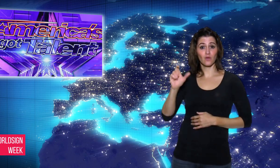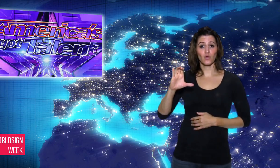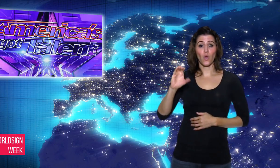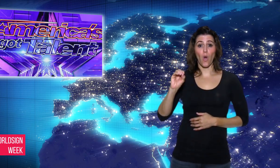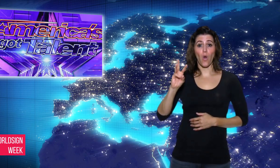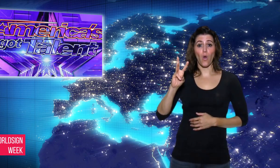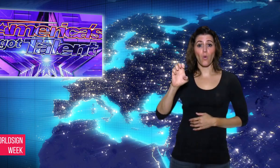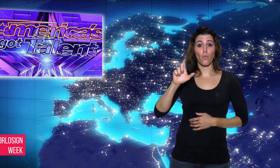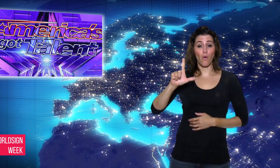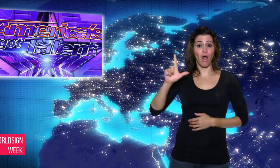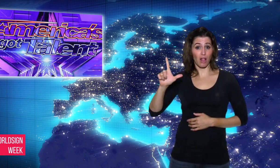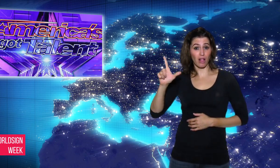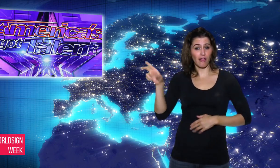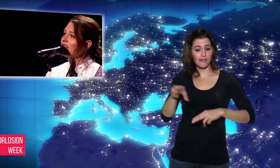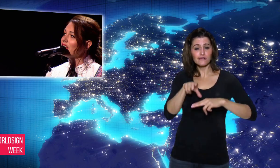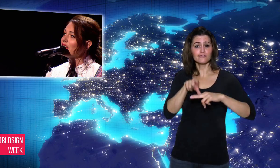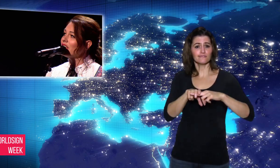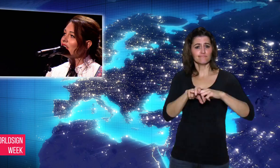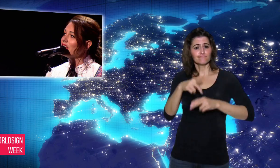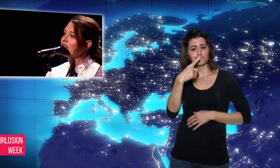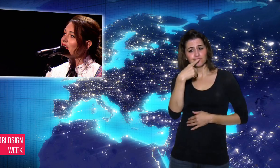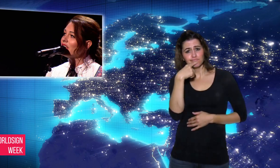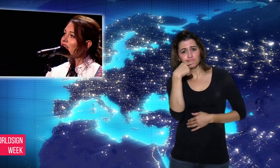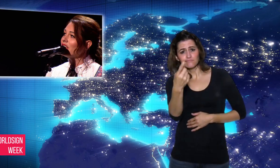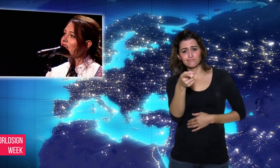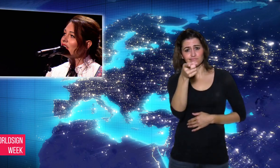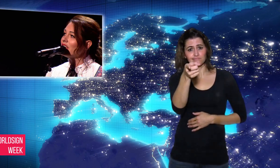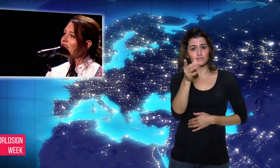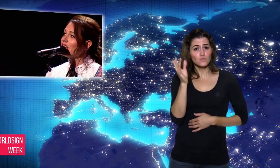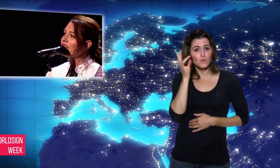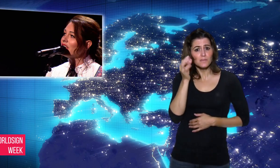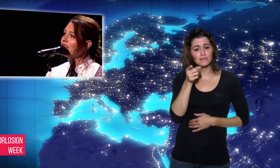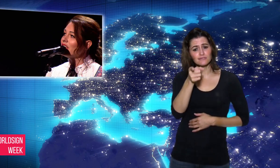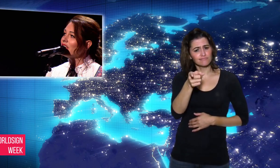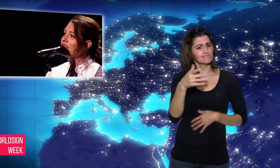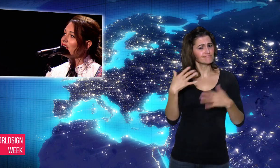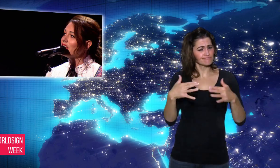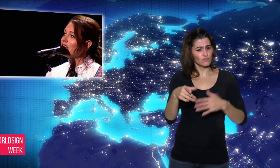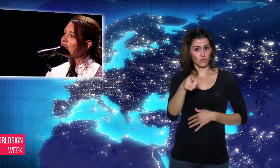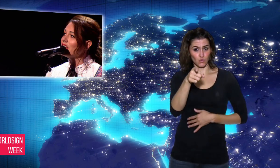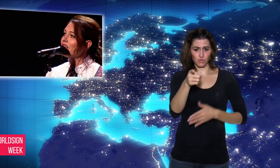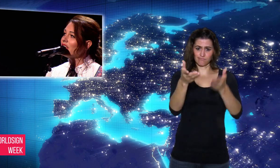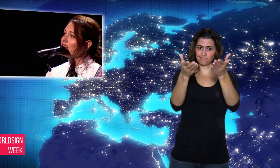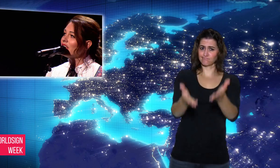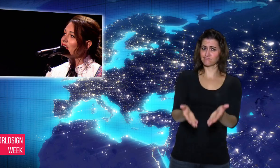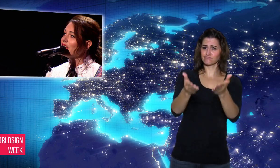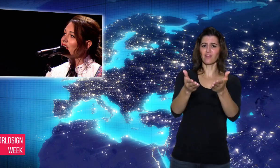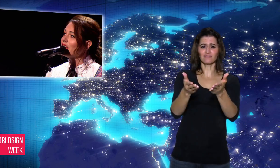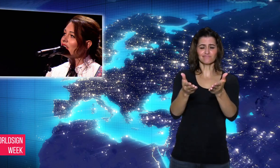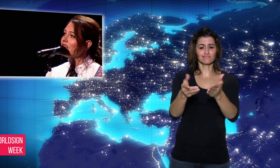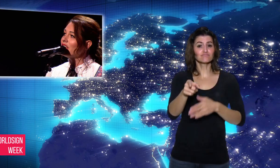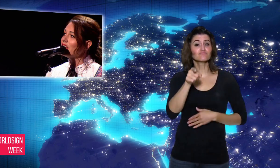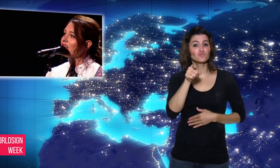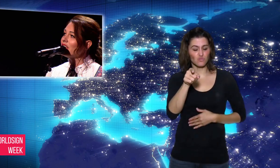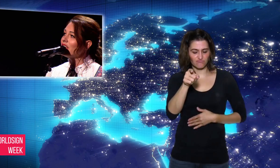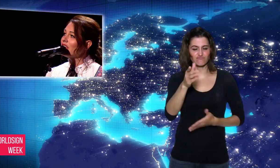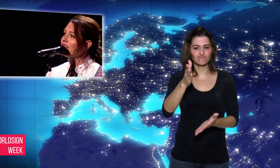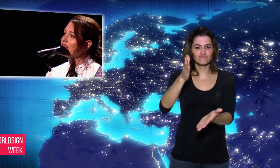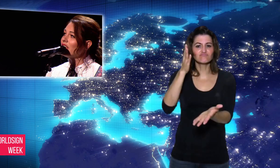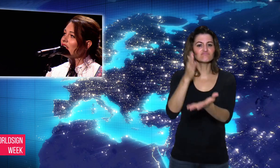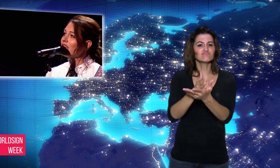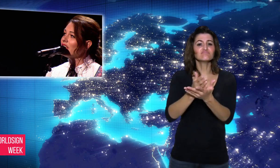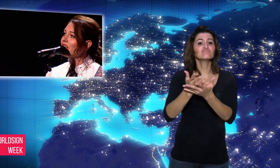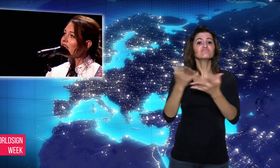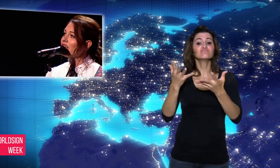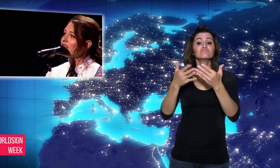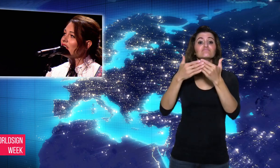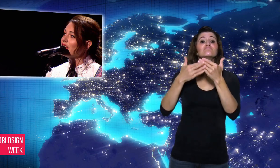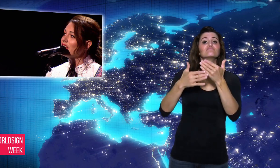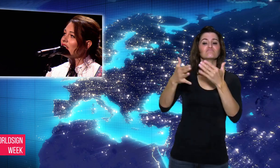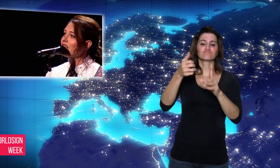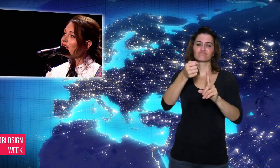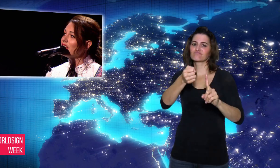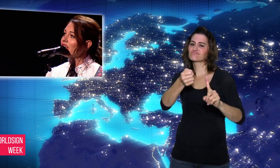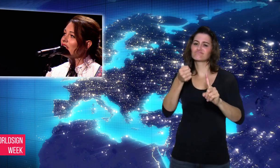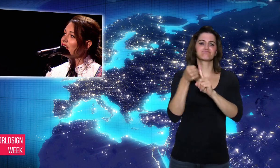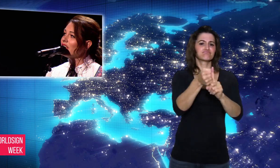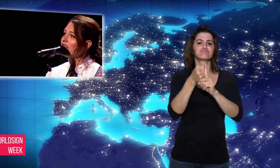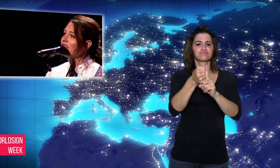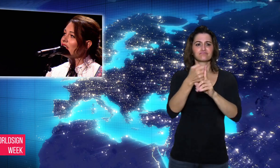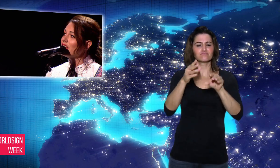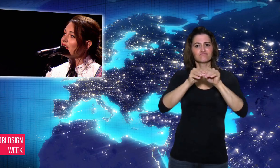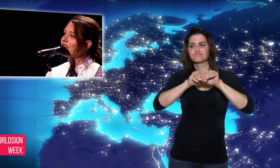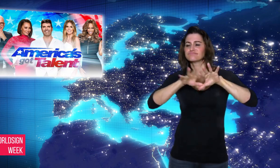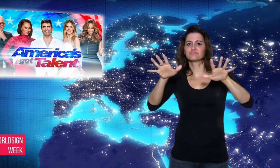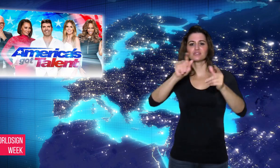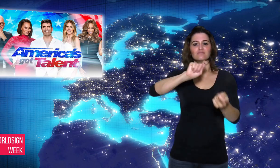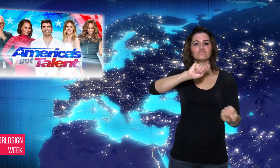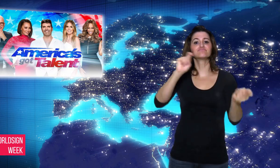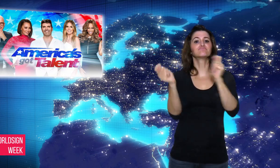you will, make a difference”.